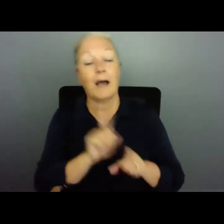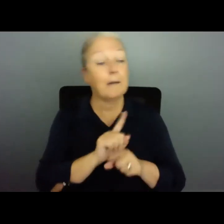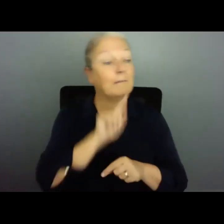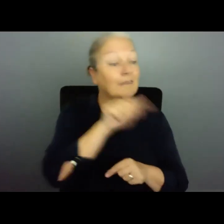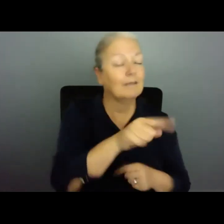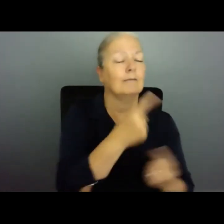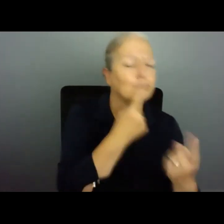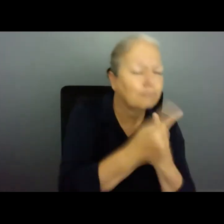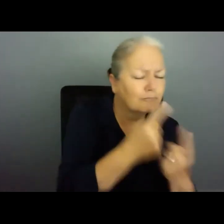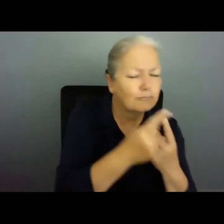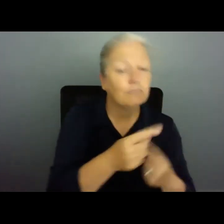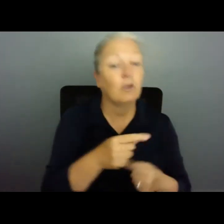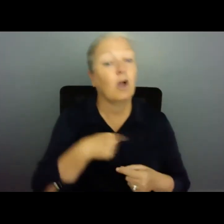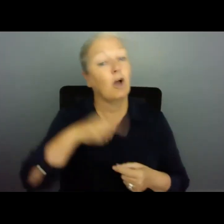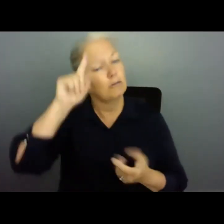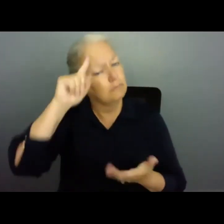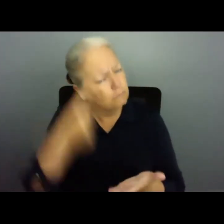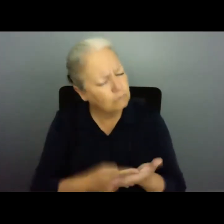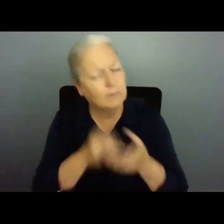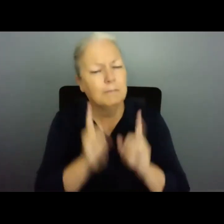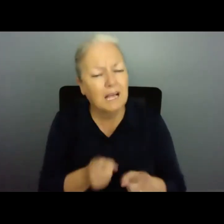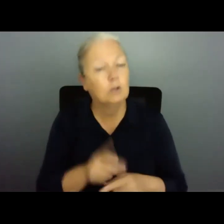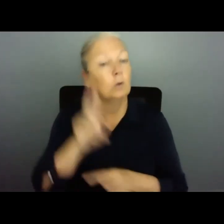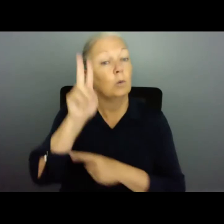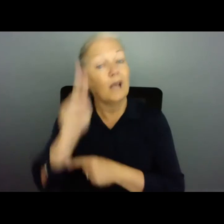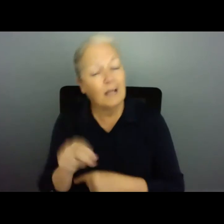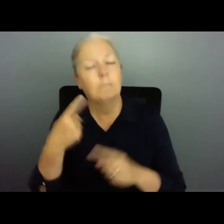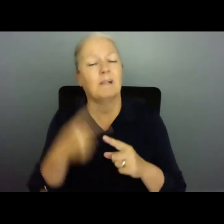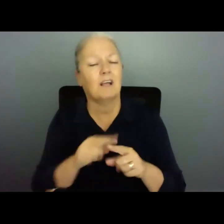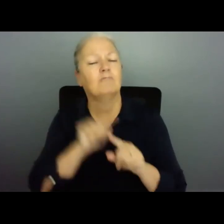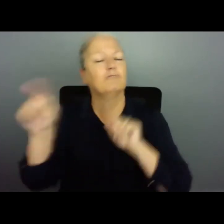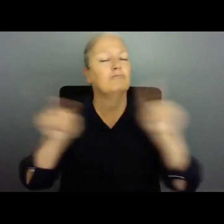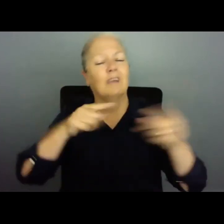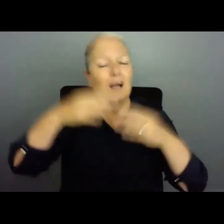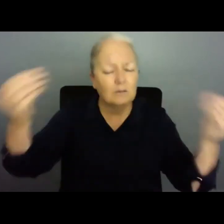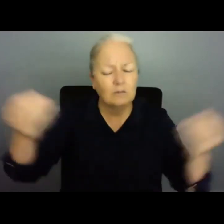decision making processes at the un and beyond um lack of information which is something that